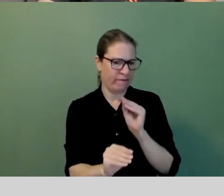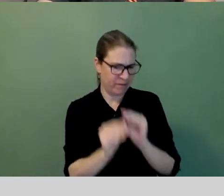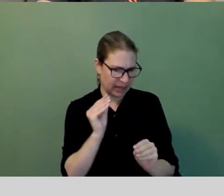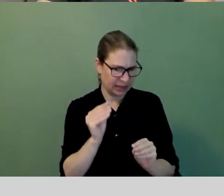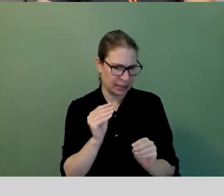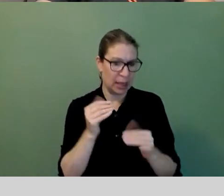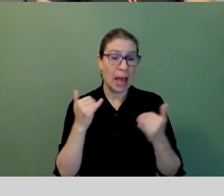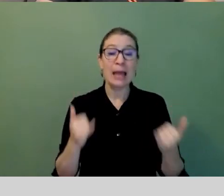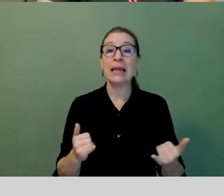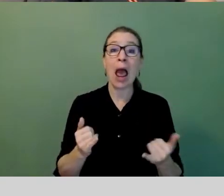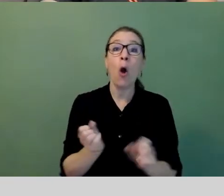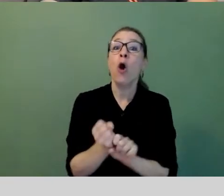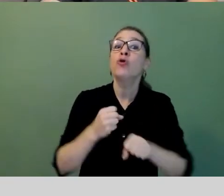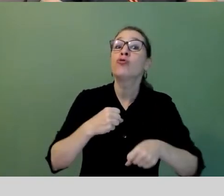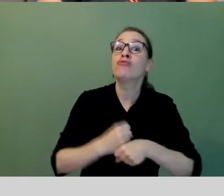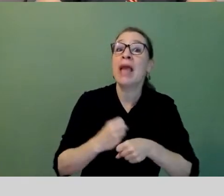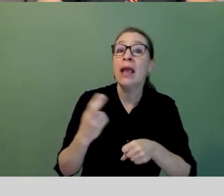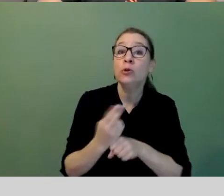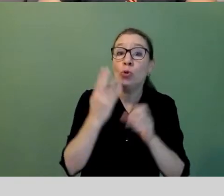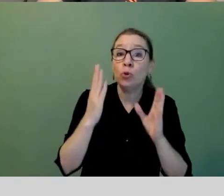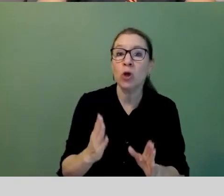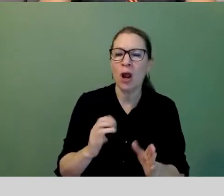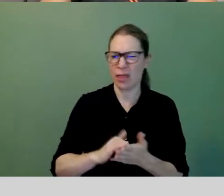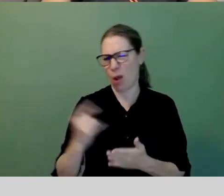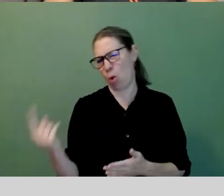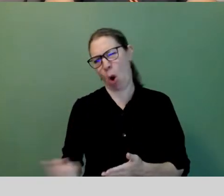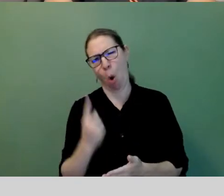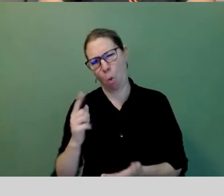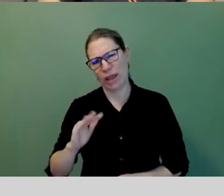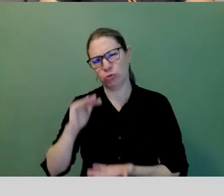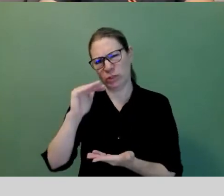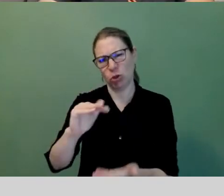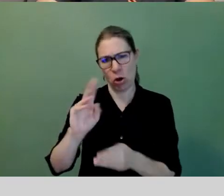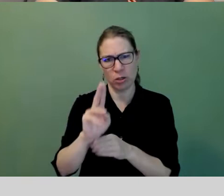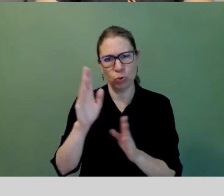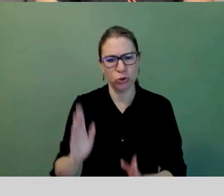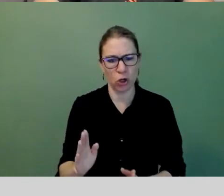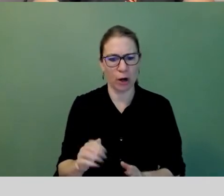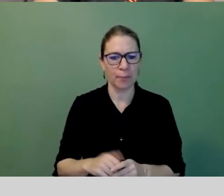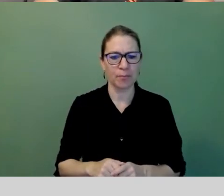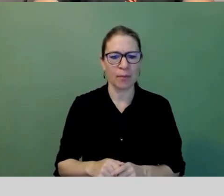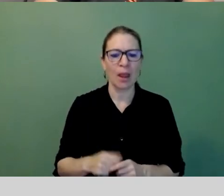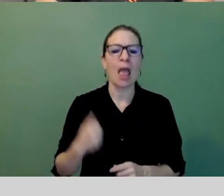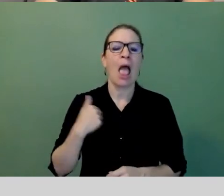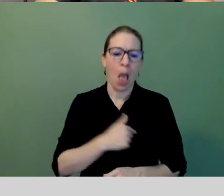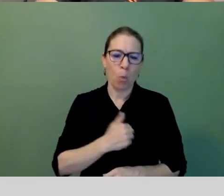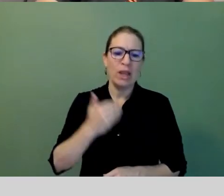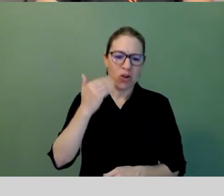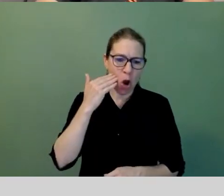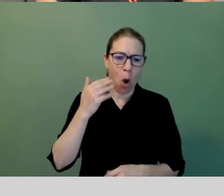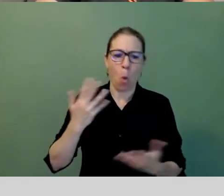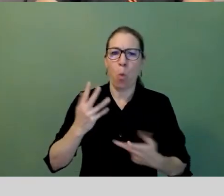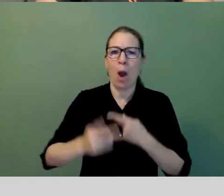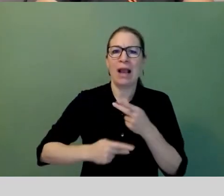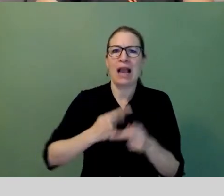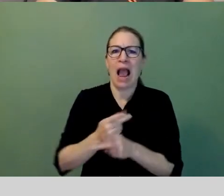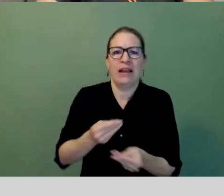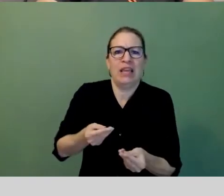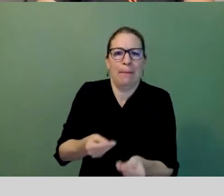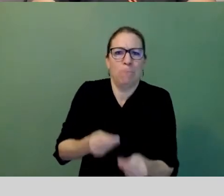Now there's the create users. So create users will always return a user. All right. Now we know what are these input arguments type.